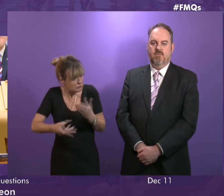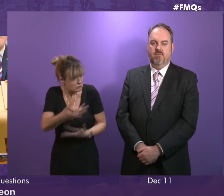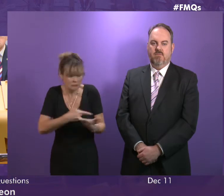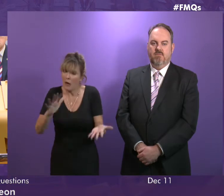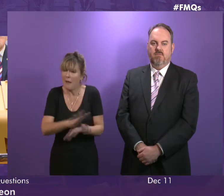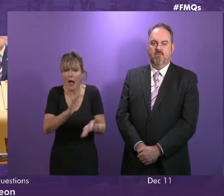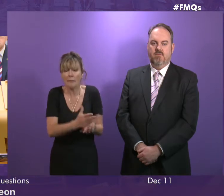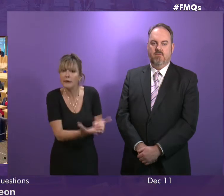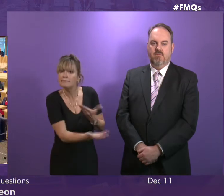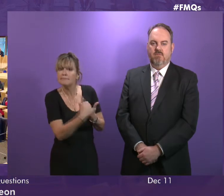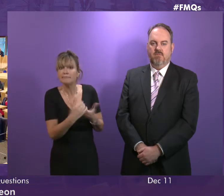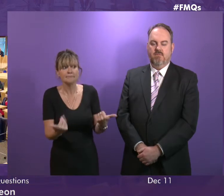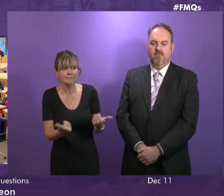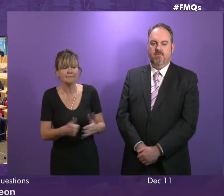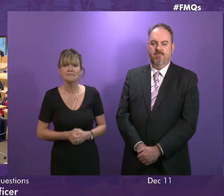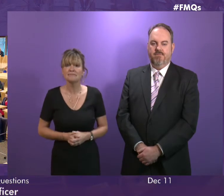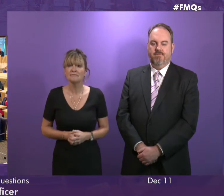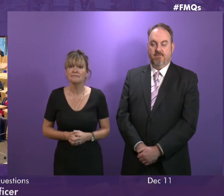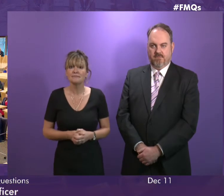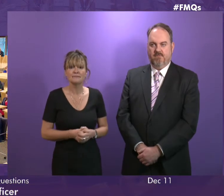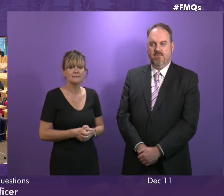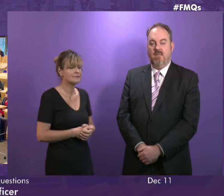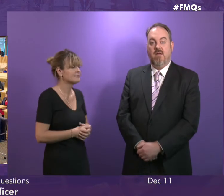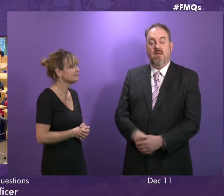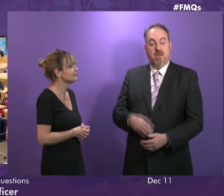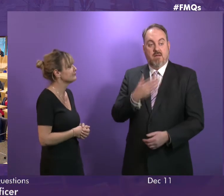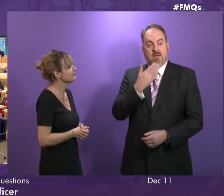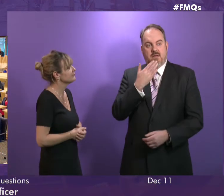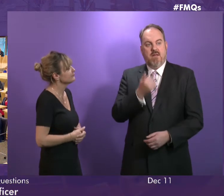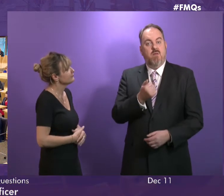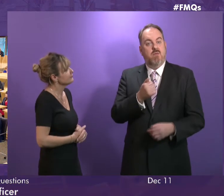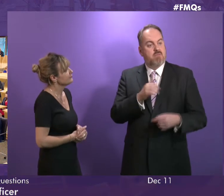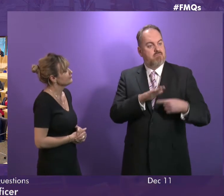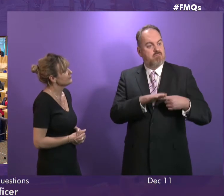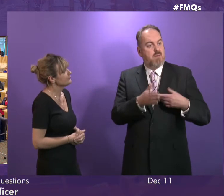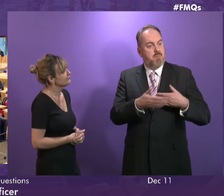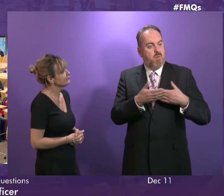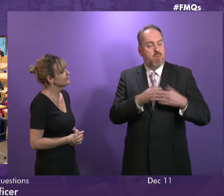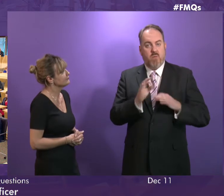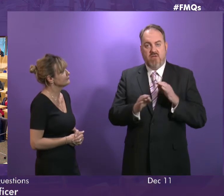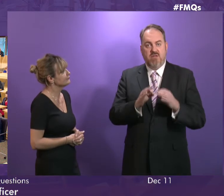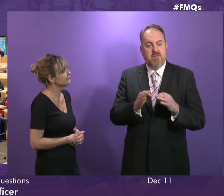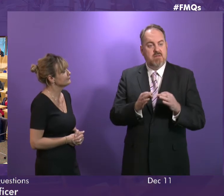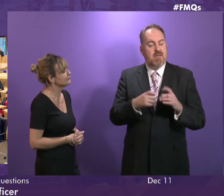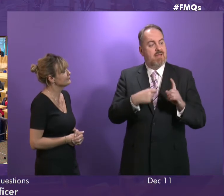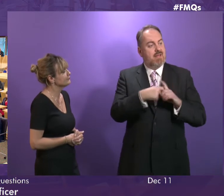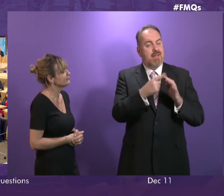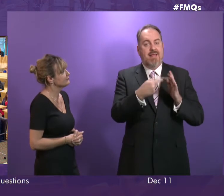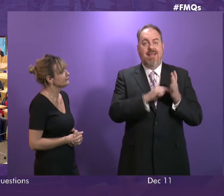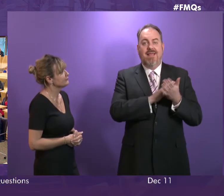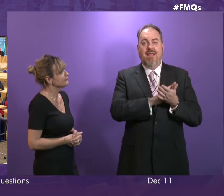I would certainly welcome that.